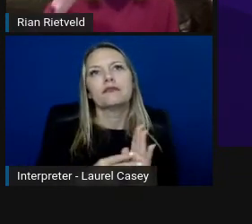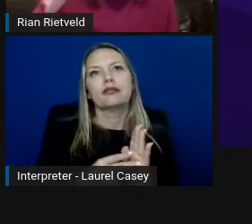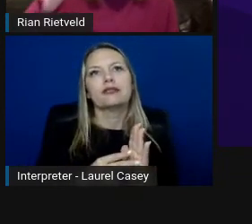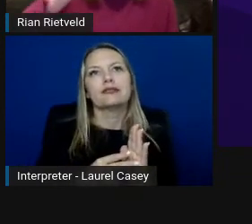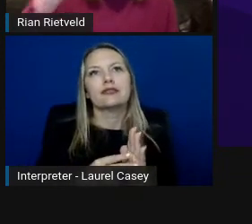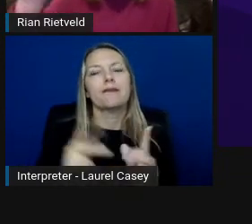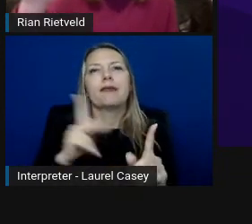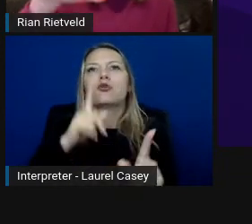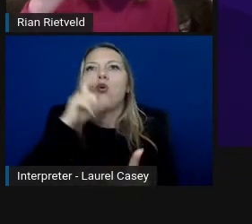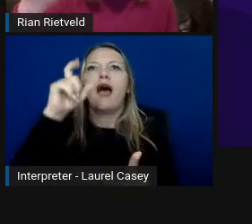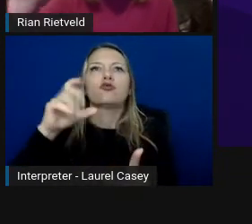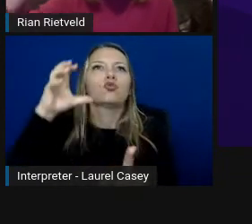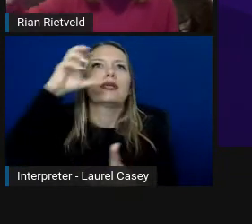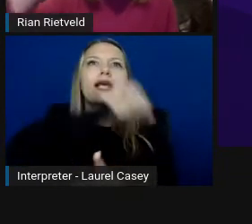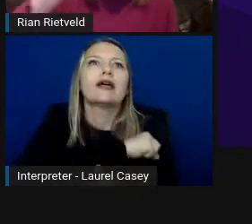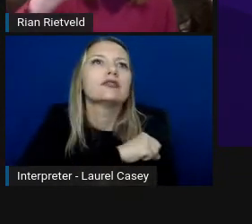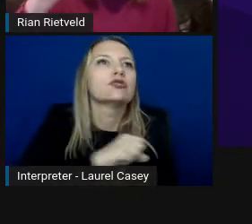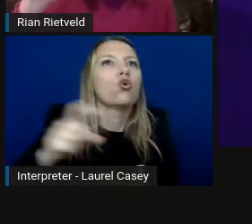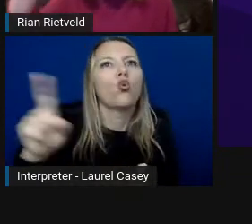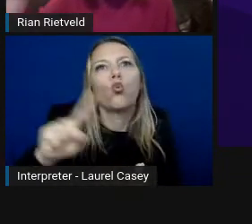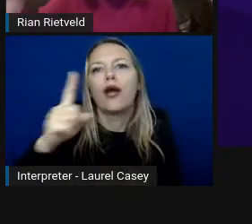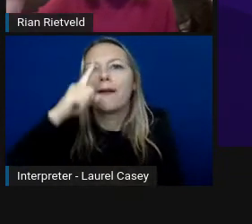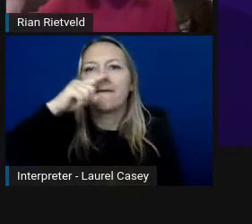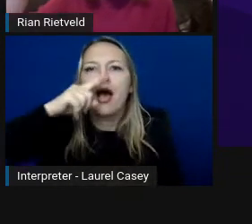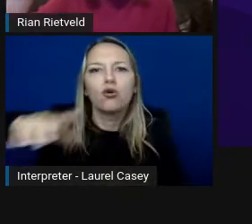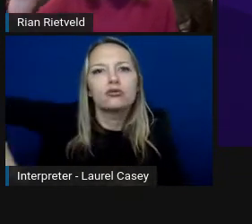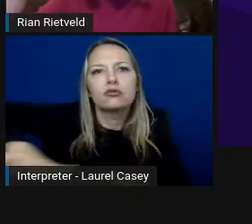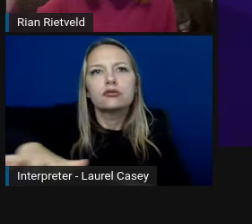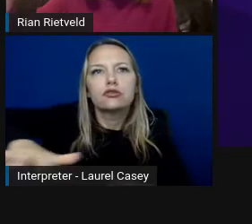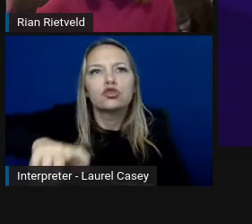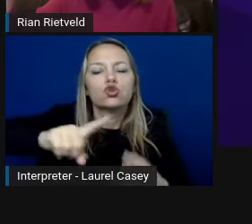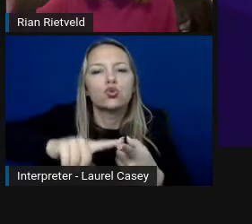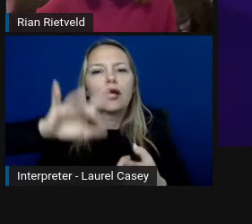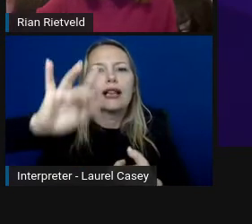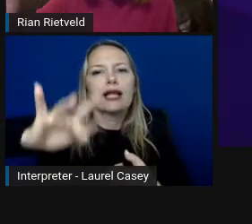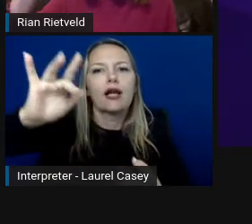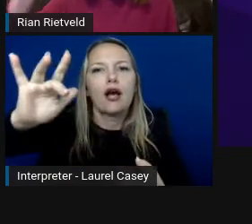where do I put a mouse to actually click on an input field,